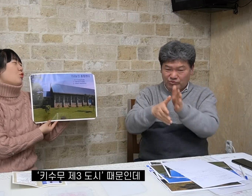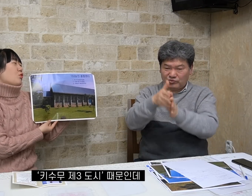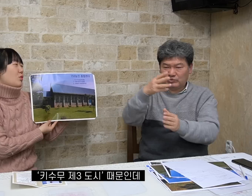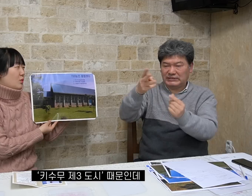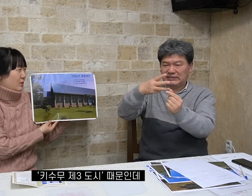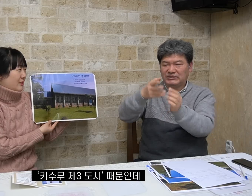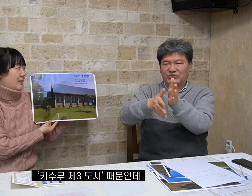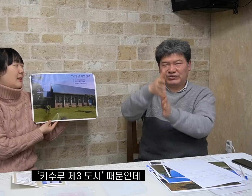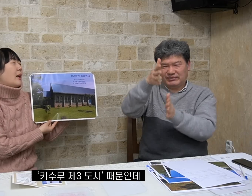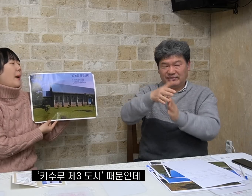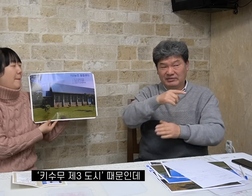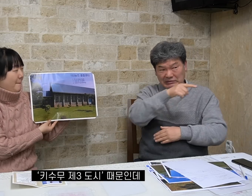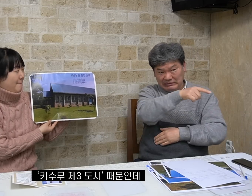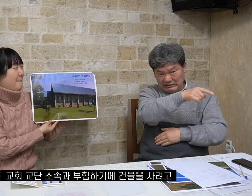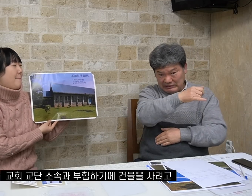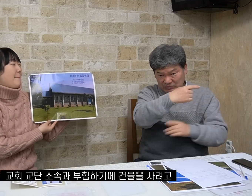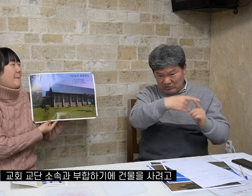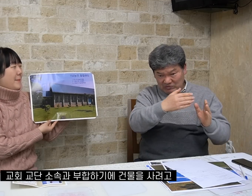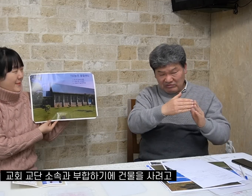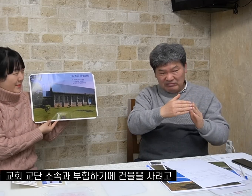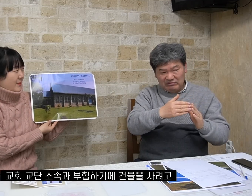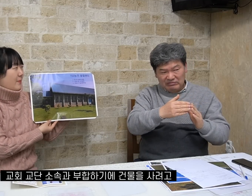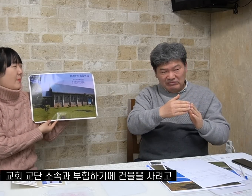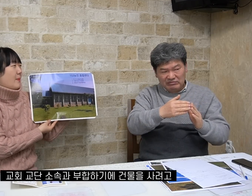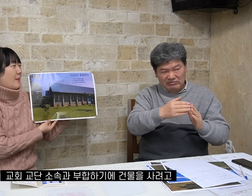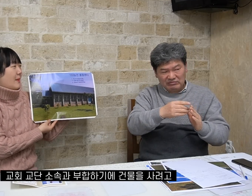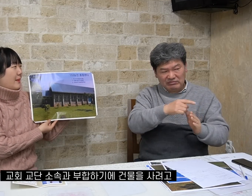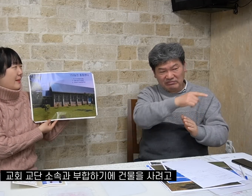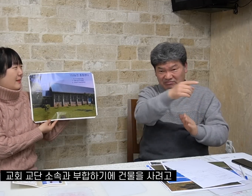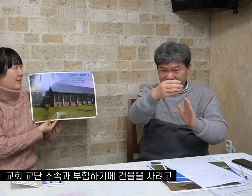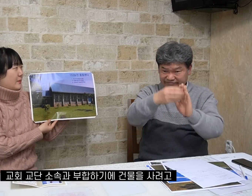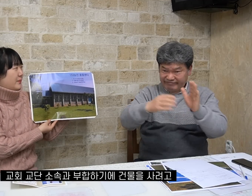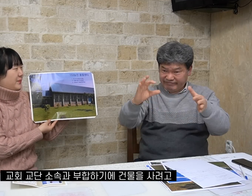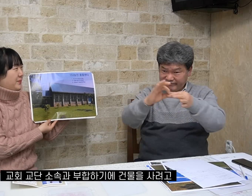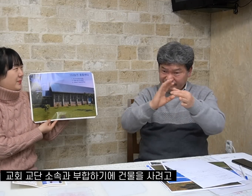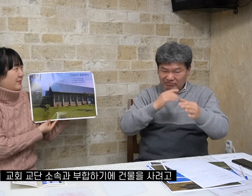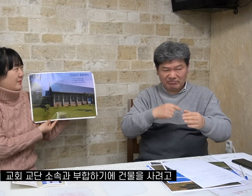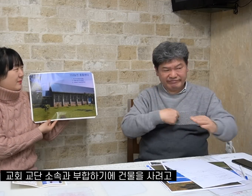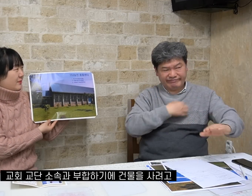and I said that I brought 30,000 dollars to buy a building